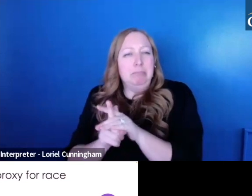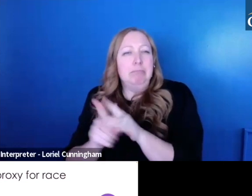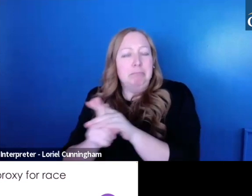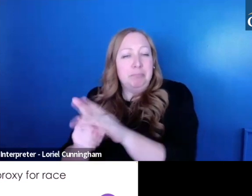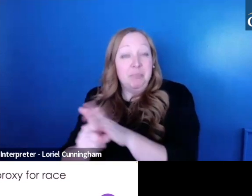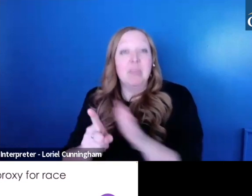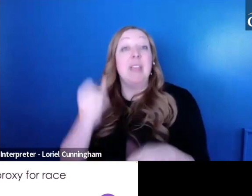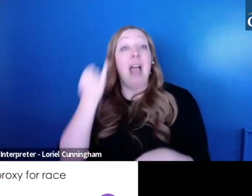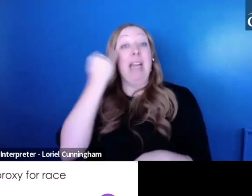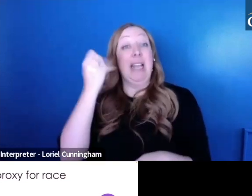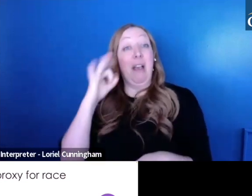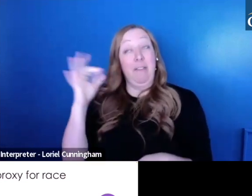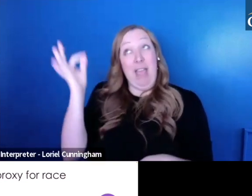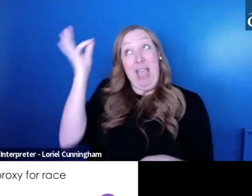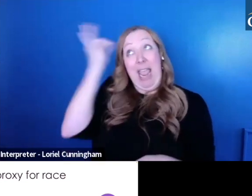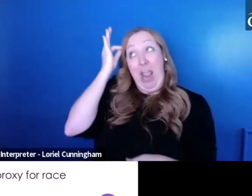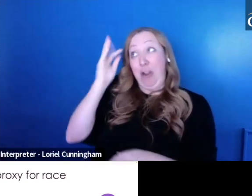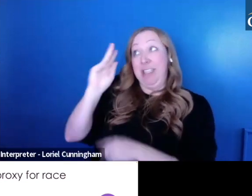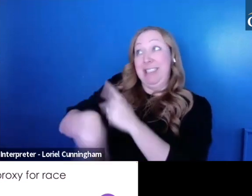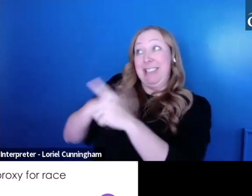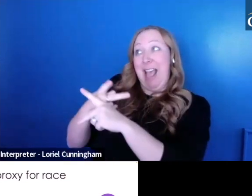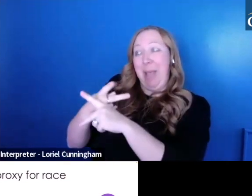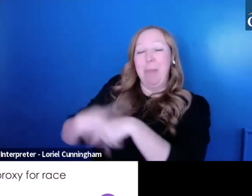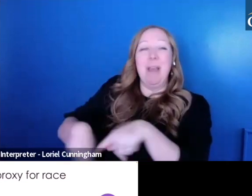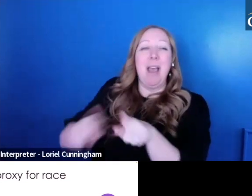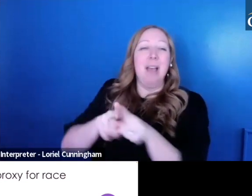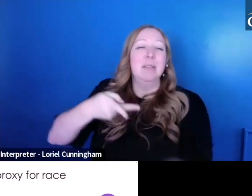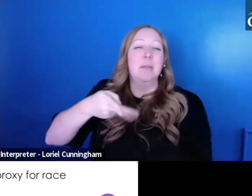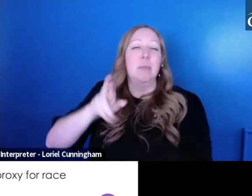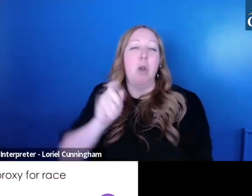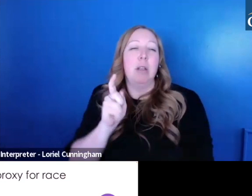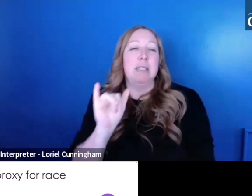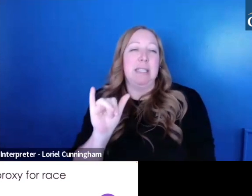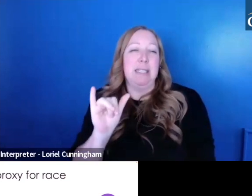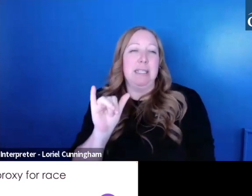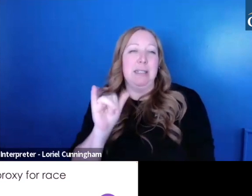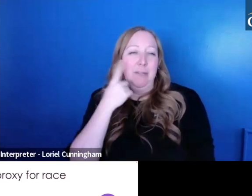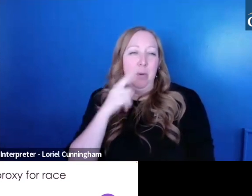notion of hair type as a proxy for race. So the work from